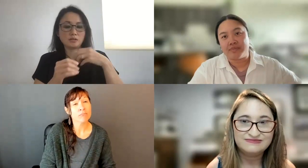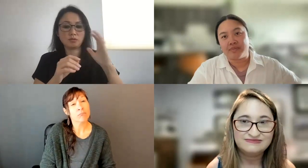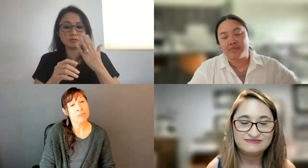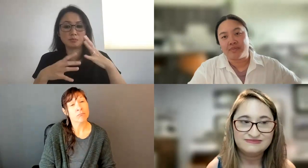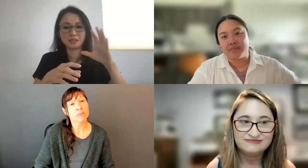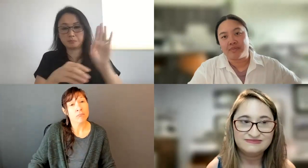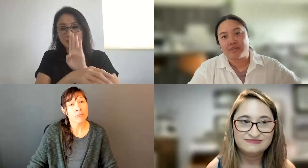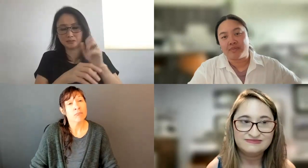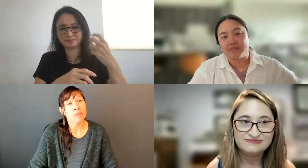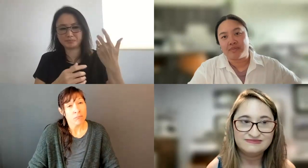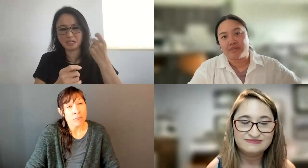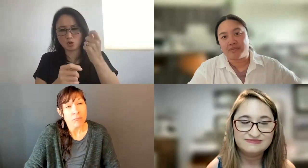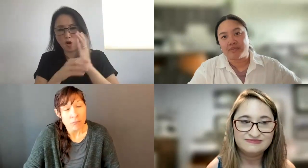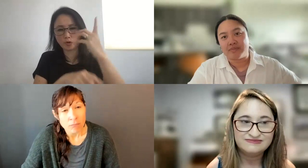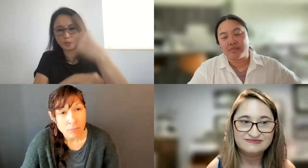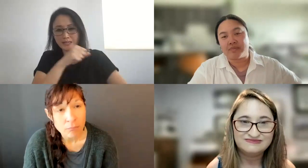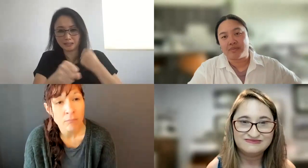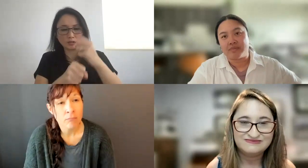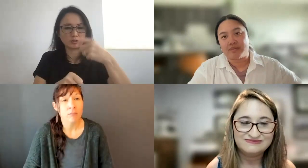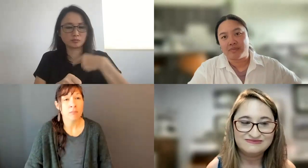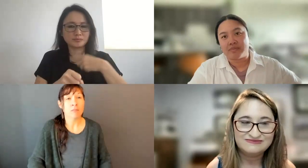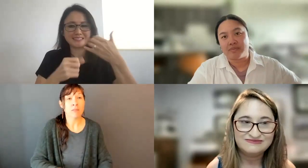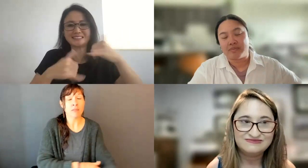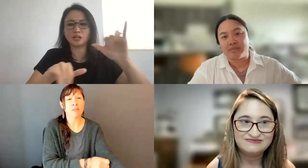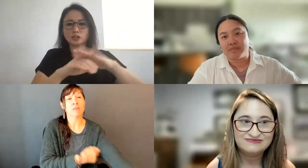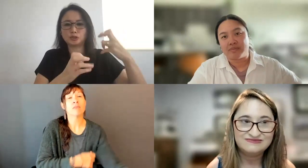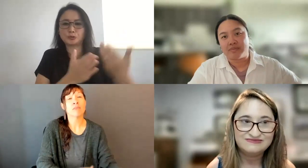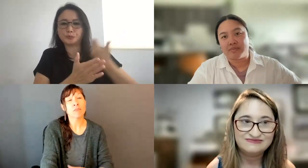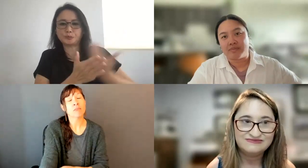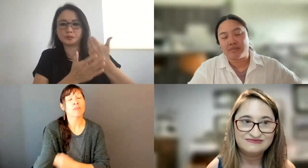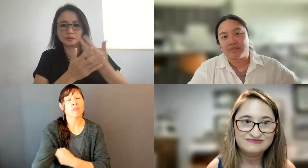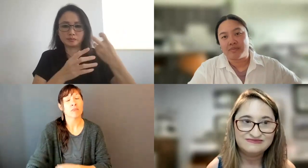Yeah, yeah. So right now I'm in the fashion business, so it's been a little bit over a year.